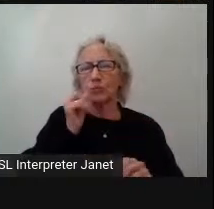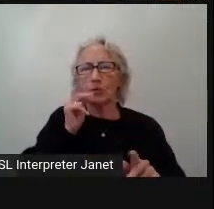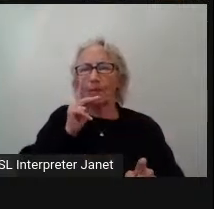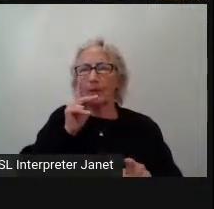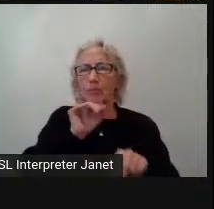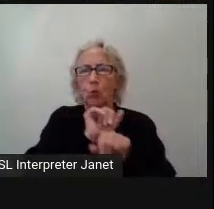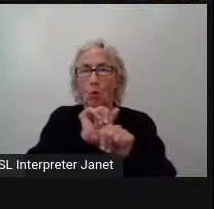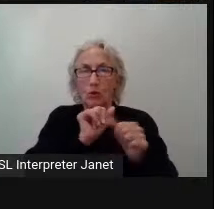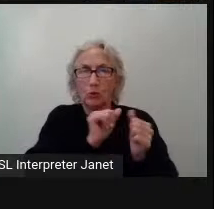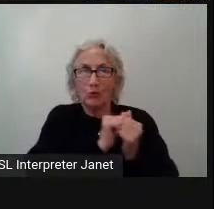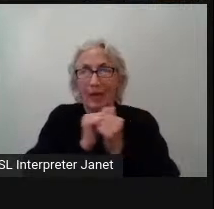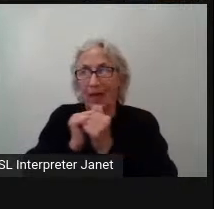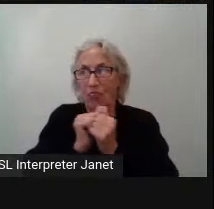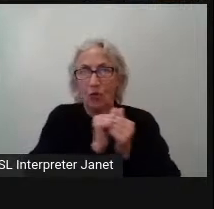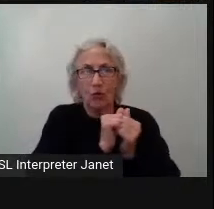make designers and